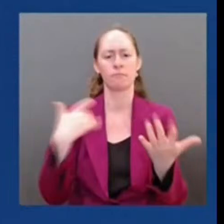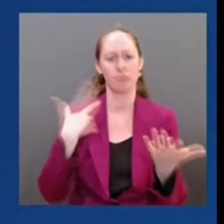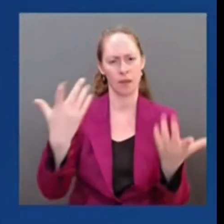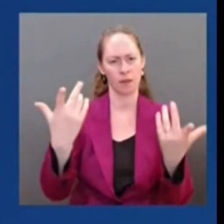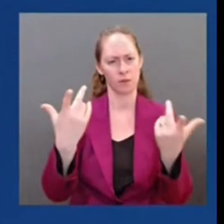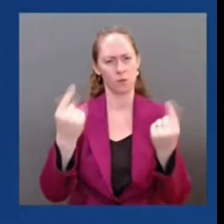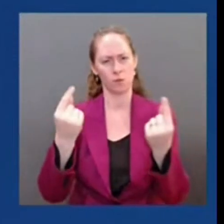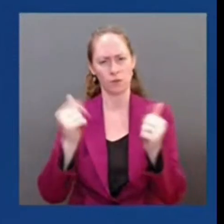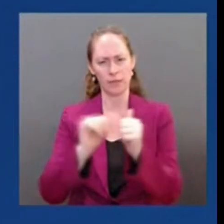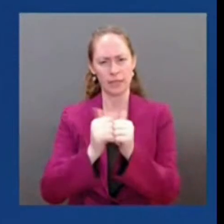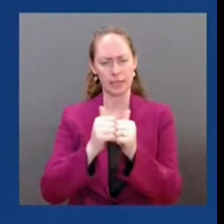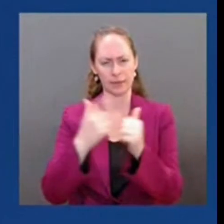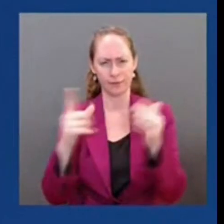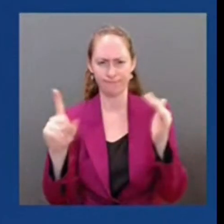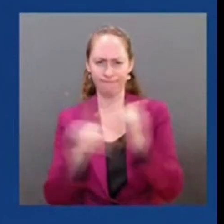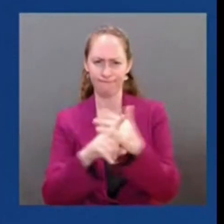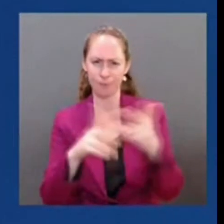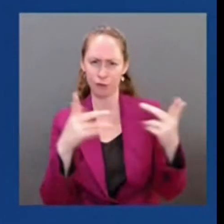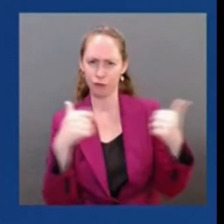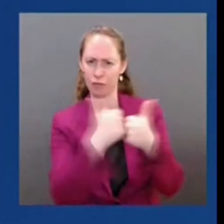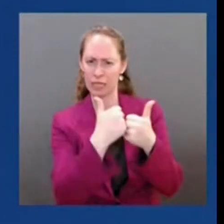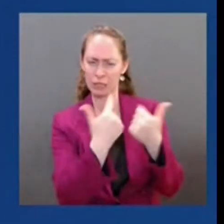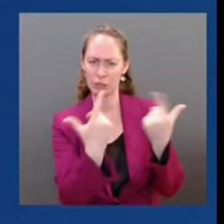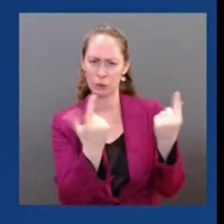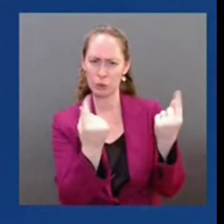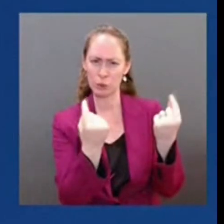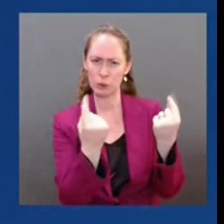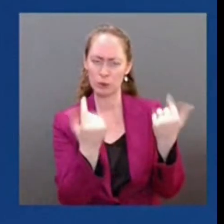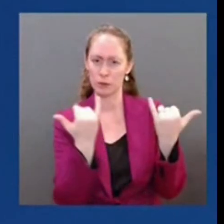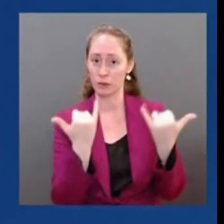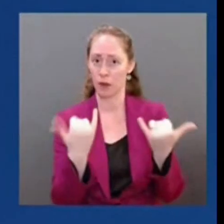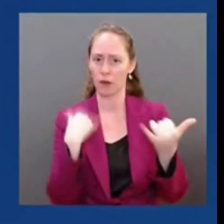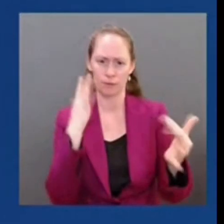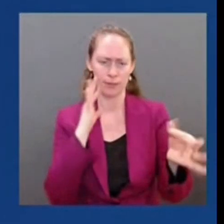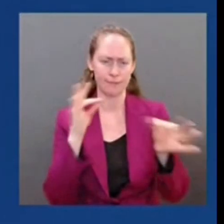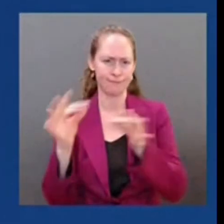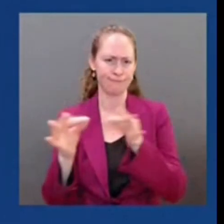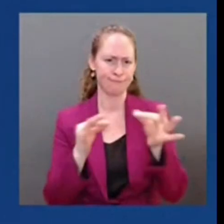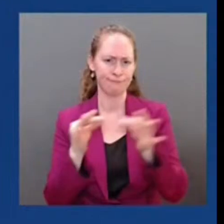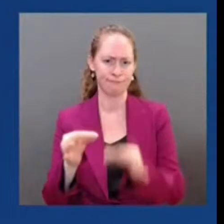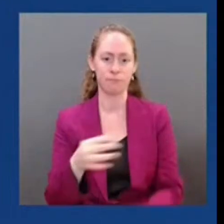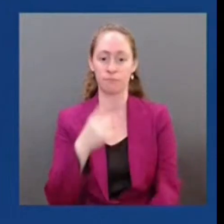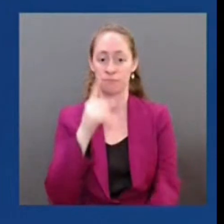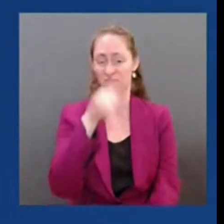WE MEET THE CHALLENGE THAT HAS BEEN POSED TO US BY THE